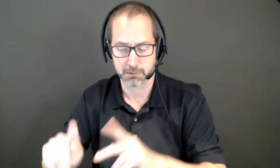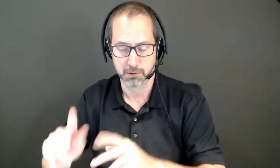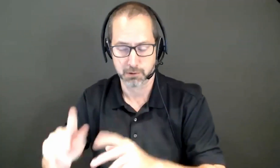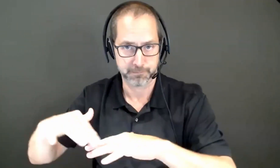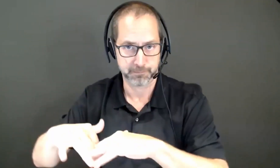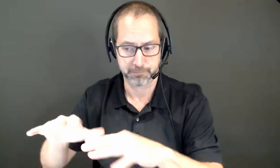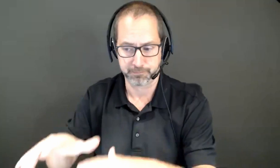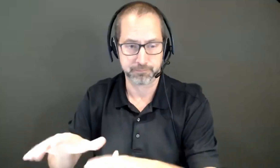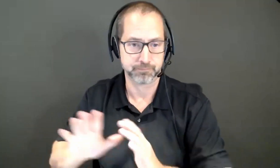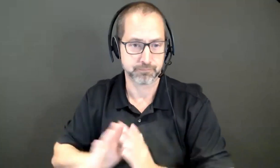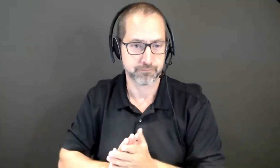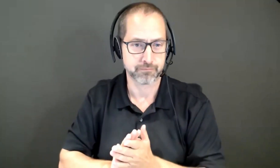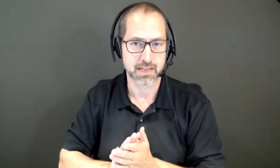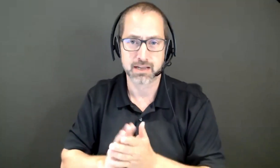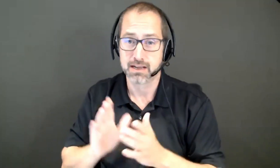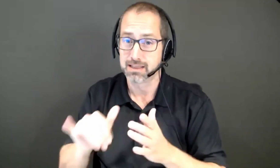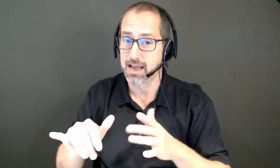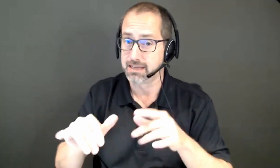That's a branch of the greater Anishinaabeg Nation,